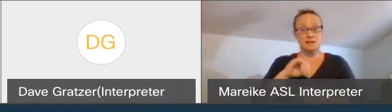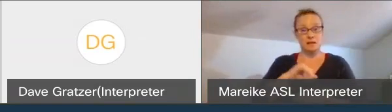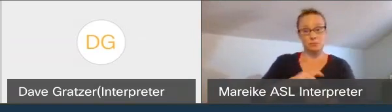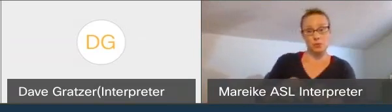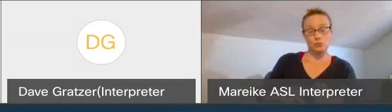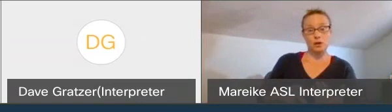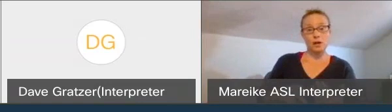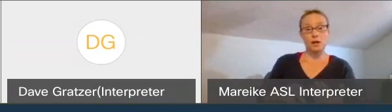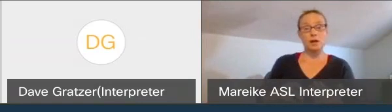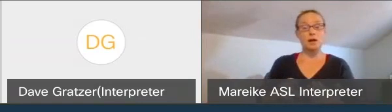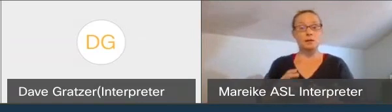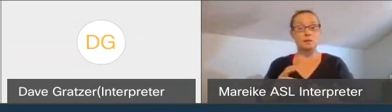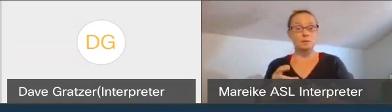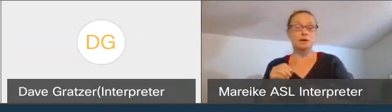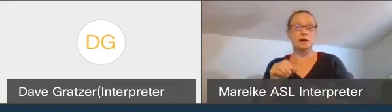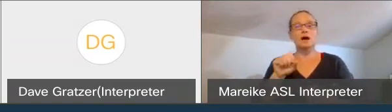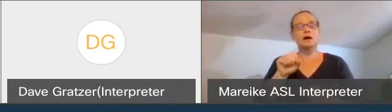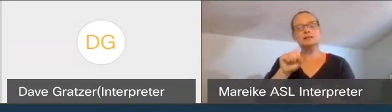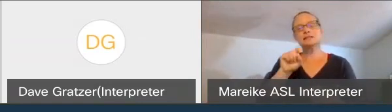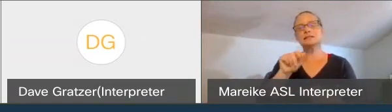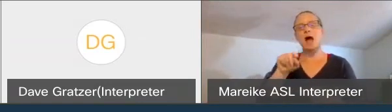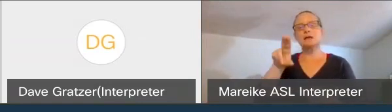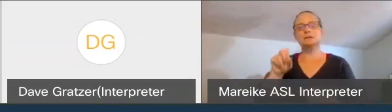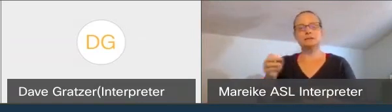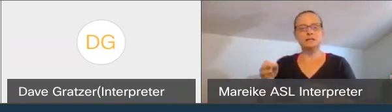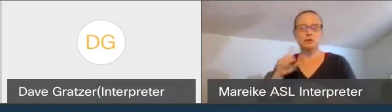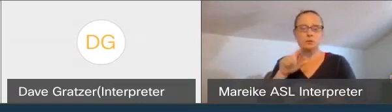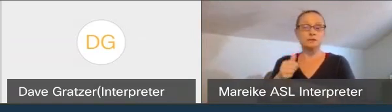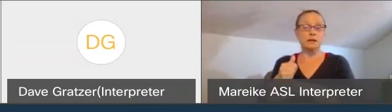a 90-day status hearing will be set with the courts and if in compliance,